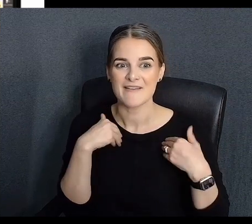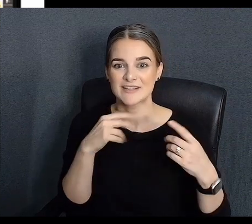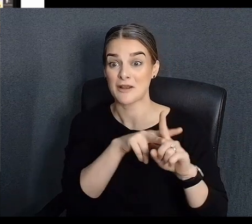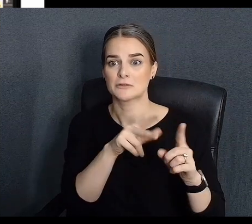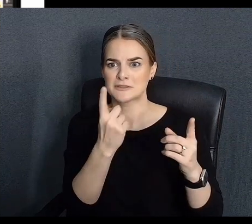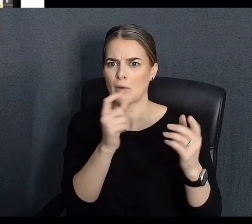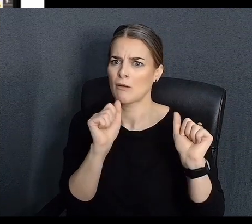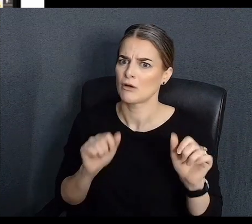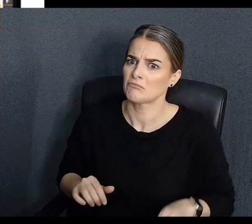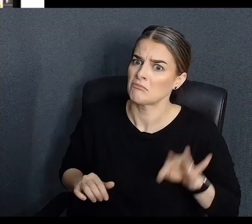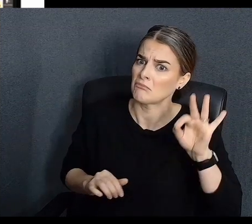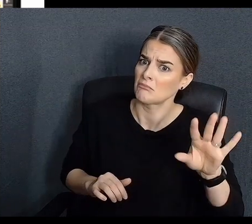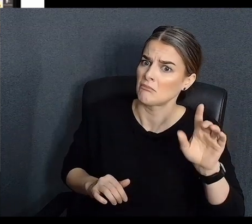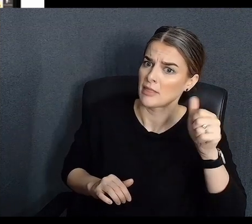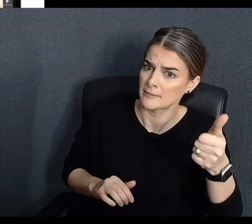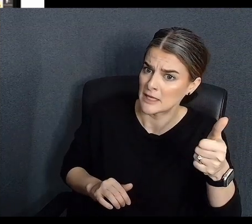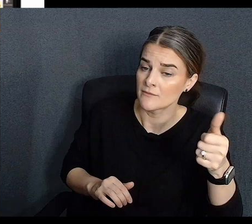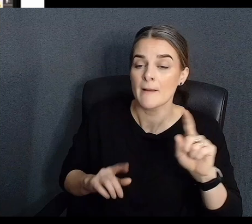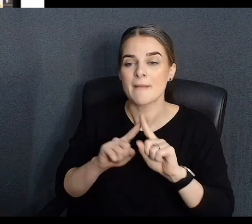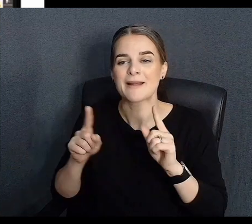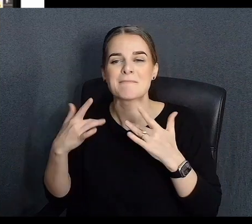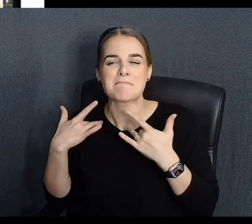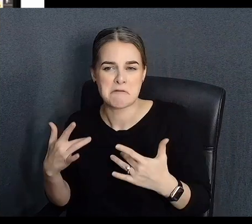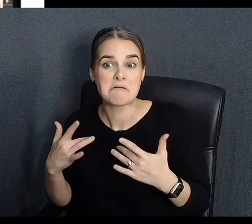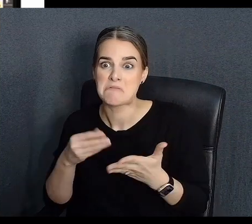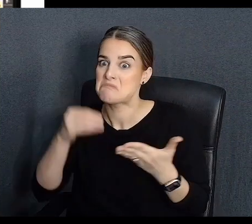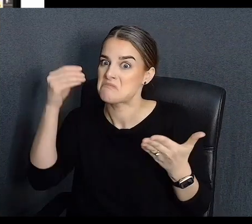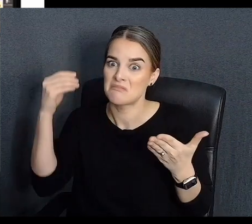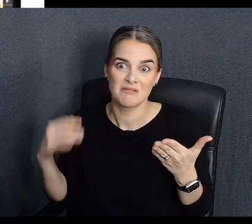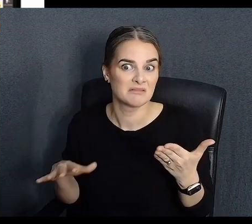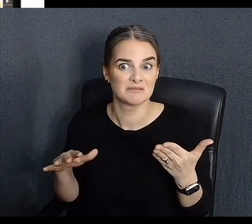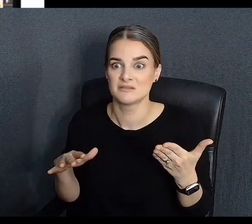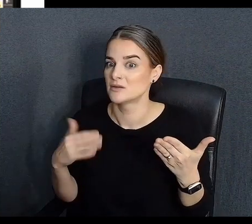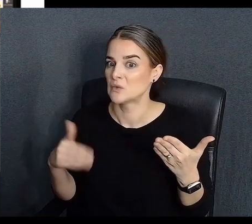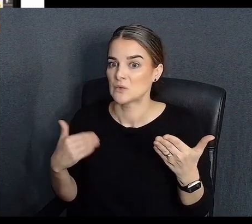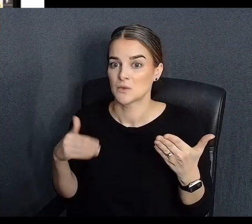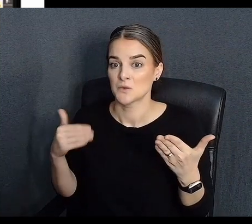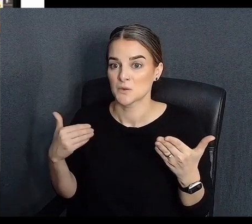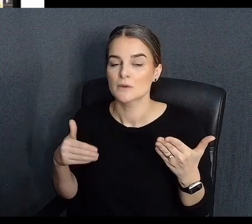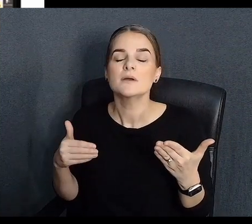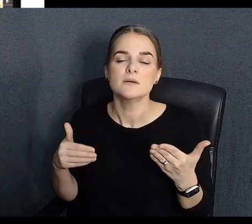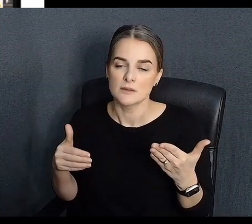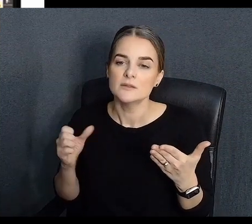of pocket if they want, but a lot of these devices are really expensive. Then you also have your iPad based